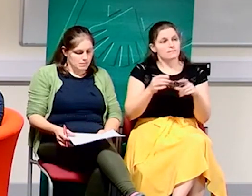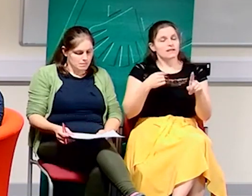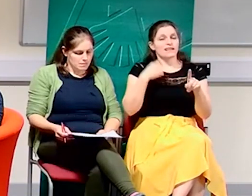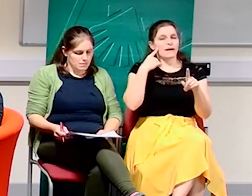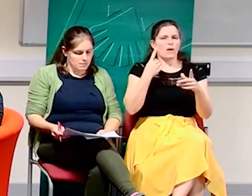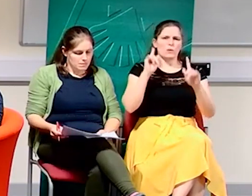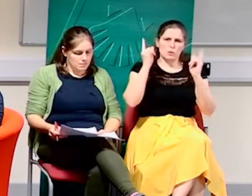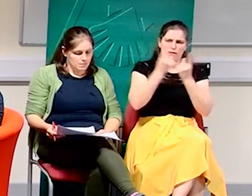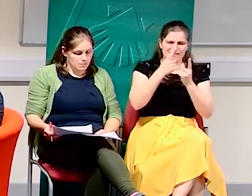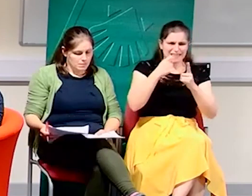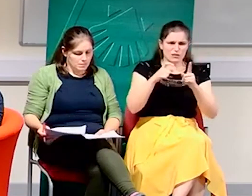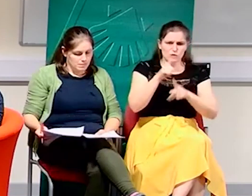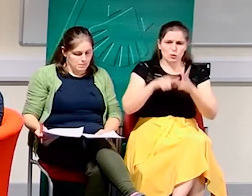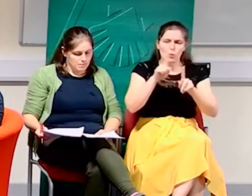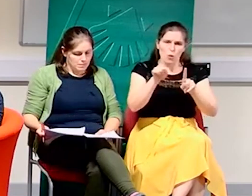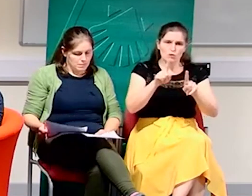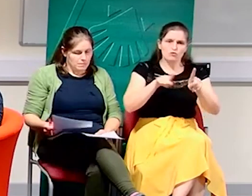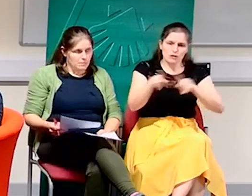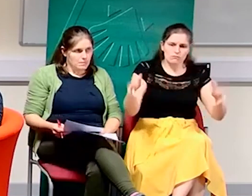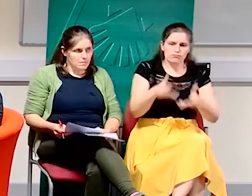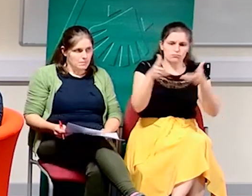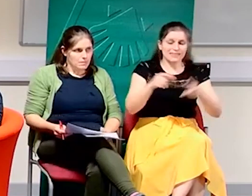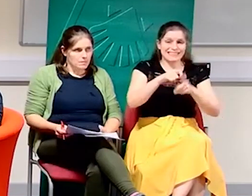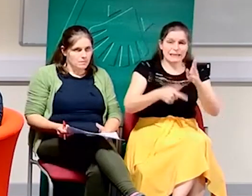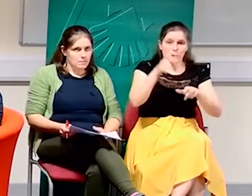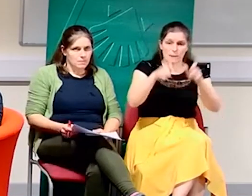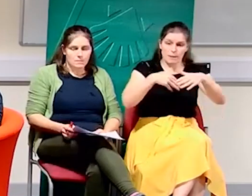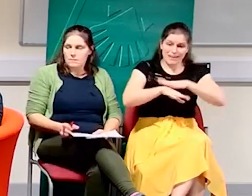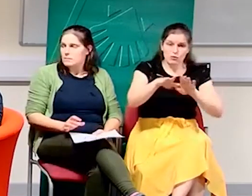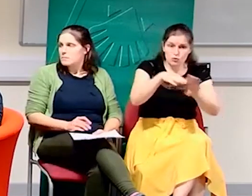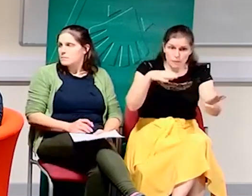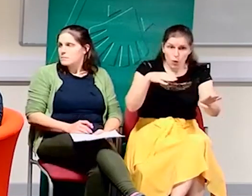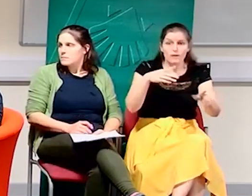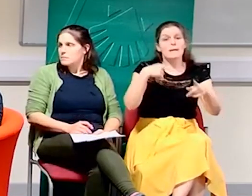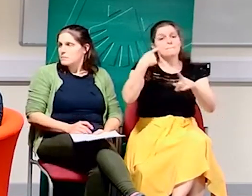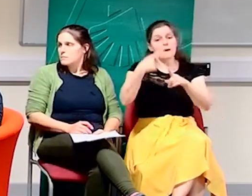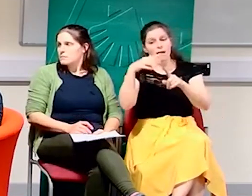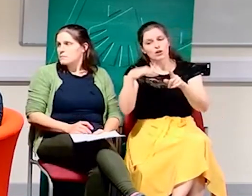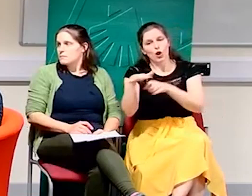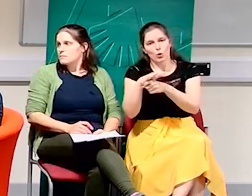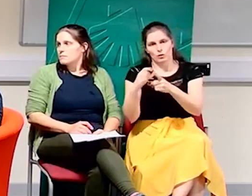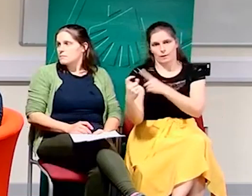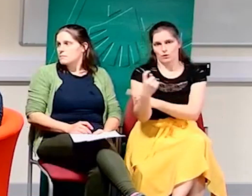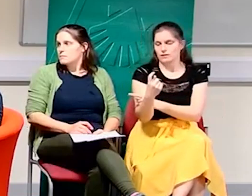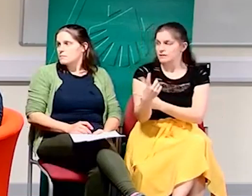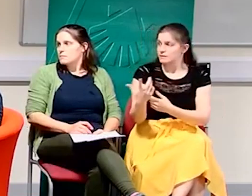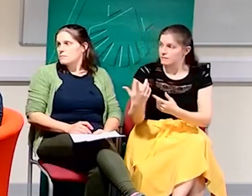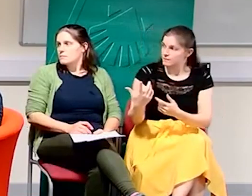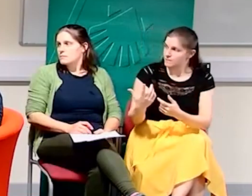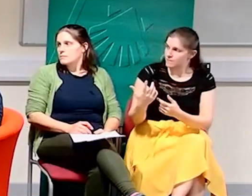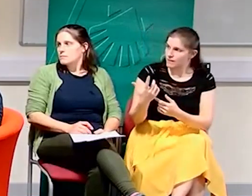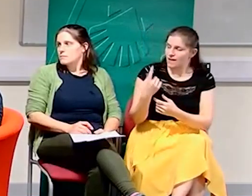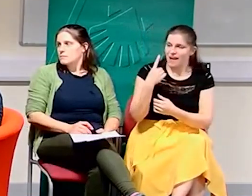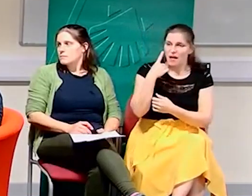and maybe also the local community well that's probably that's probably a nice segue into where